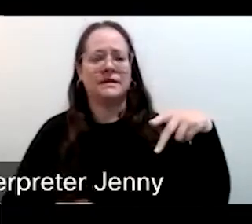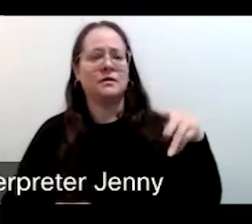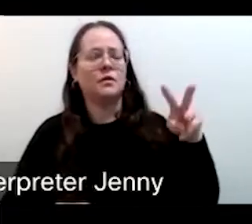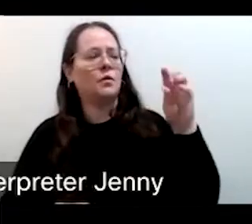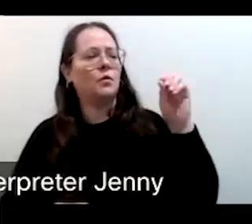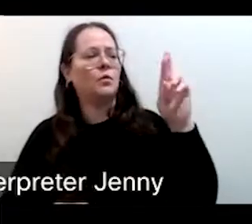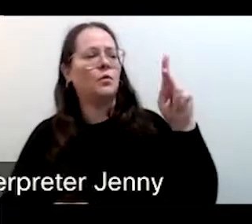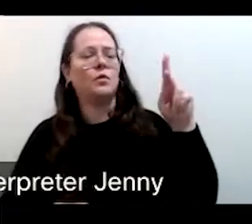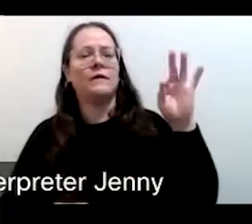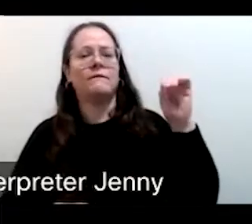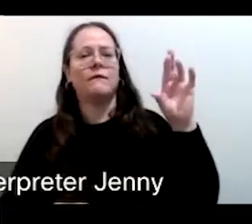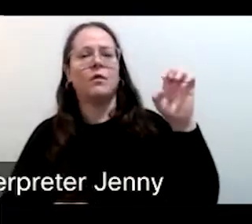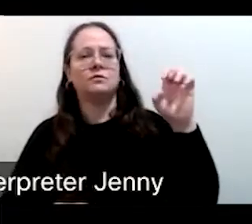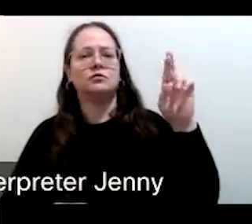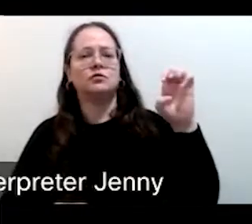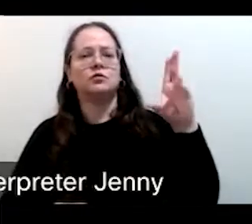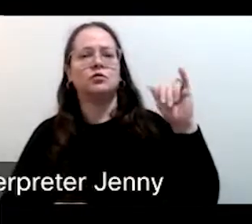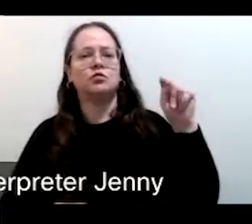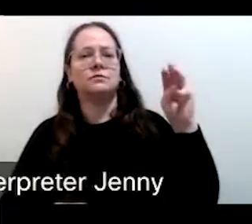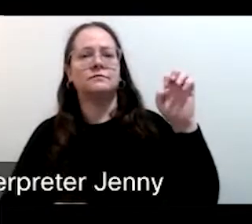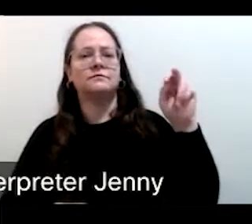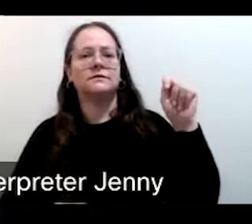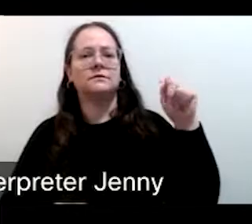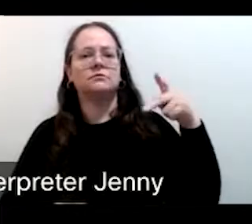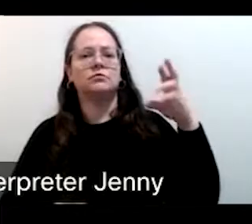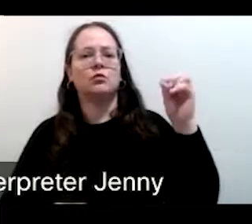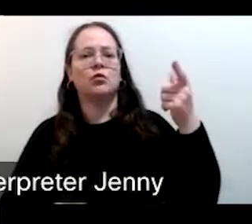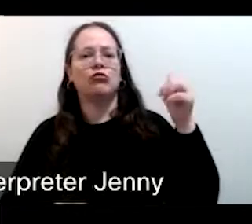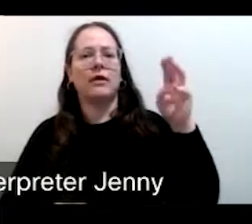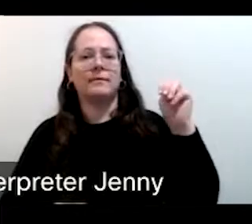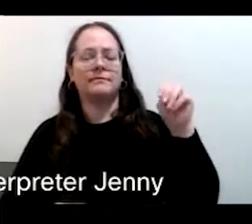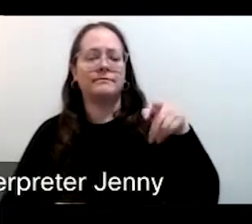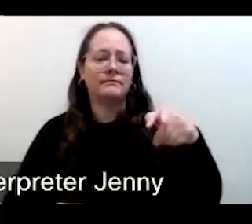This video uses a slide deck that is text-based, with a few decorative images.